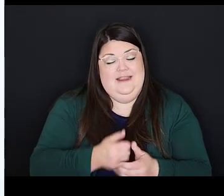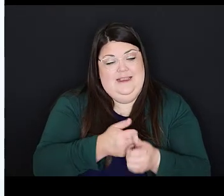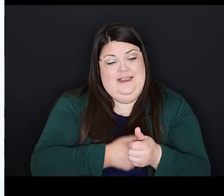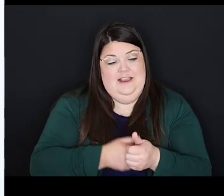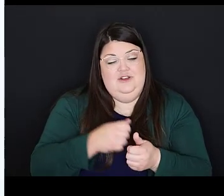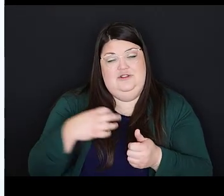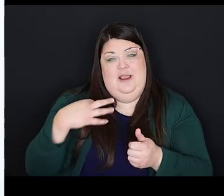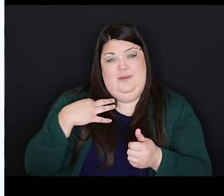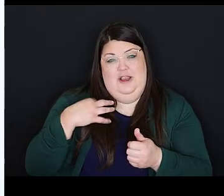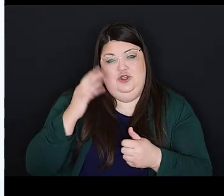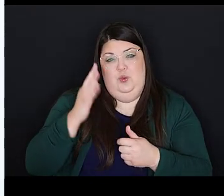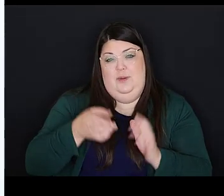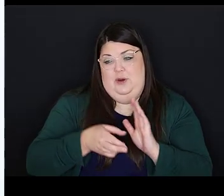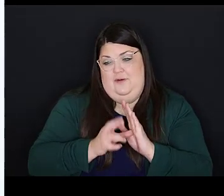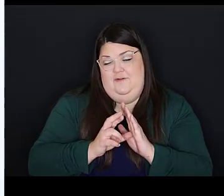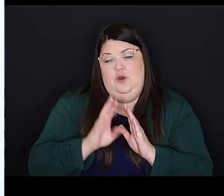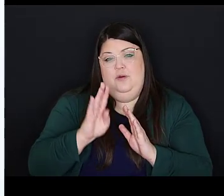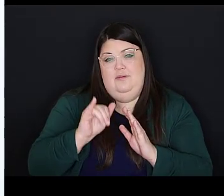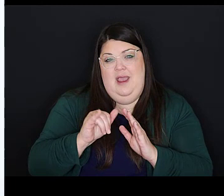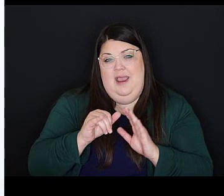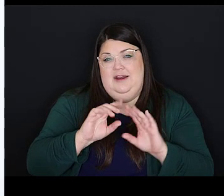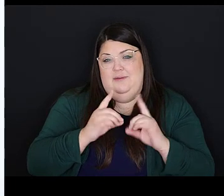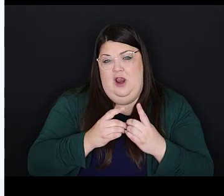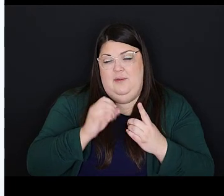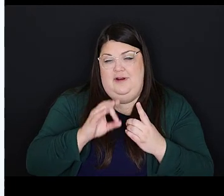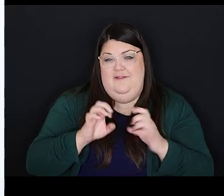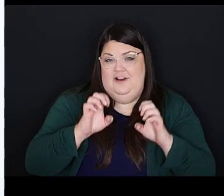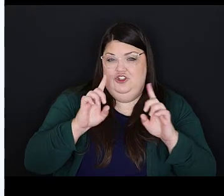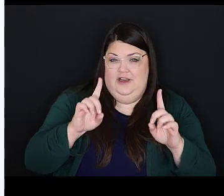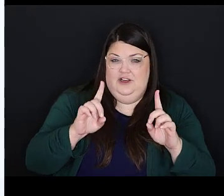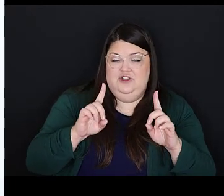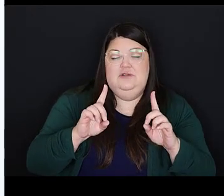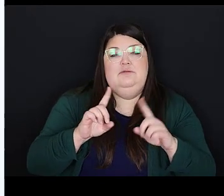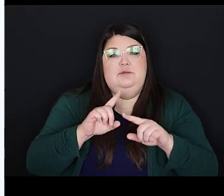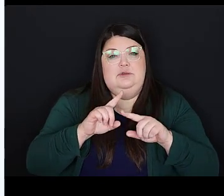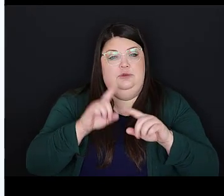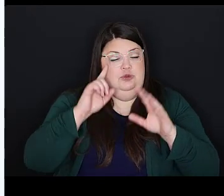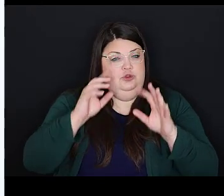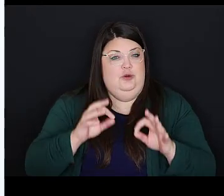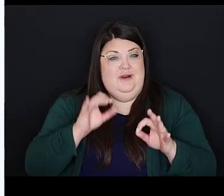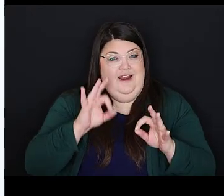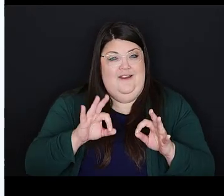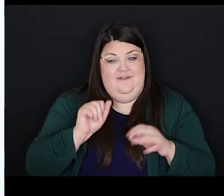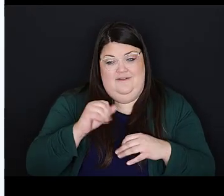application will be reviewed by the Department of Education to determine whether the applicant